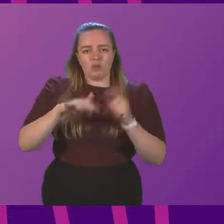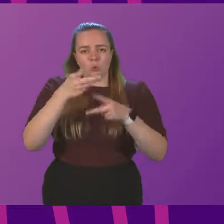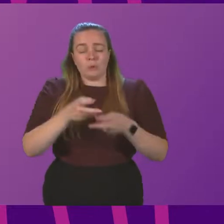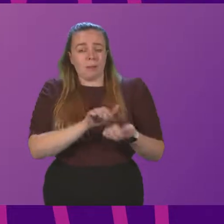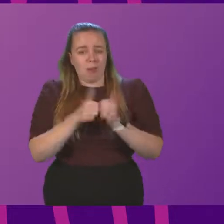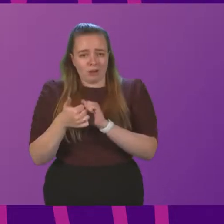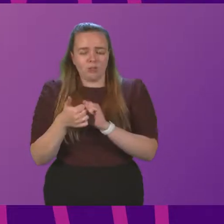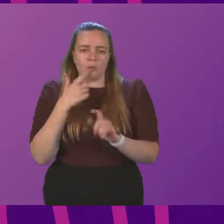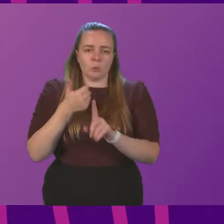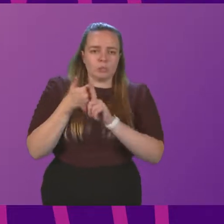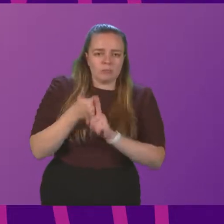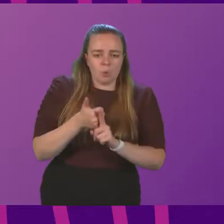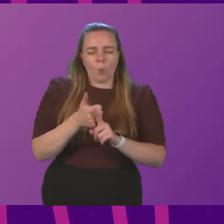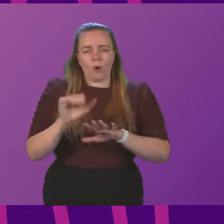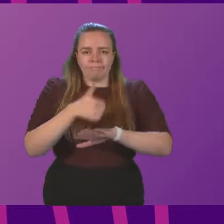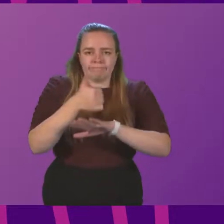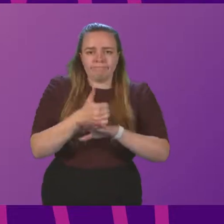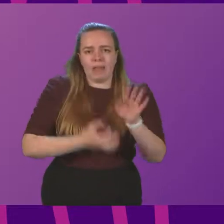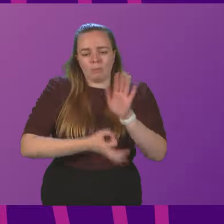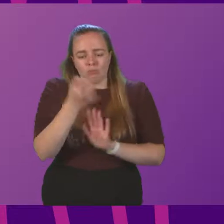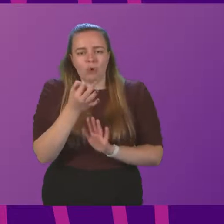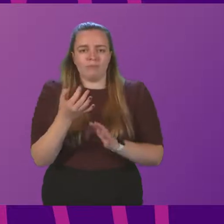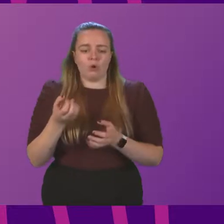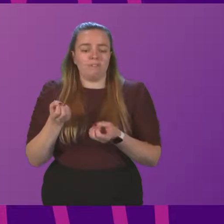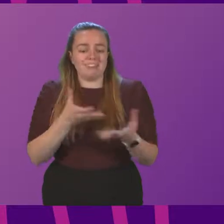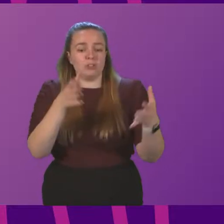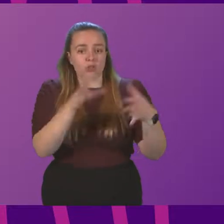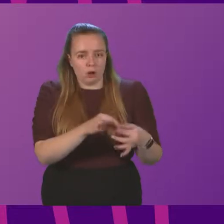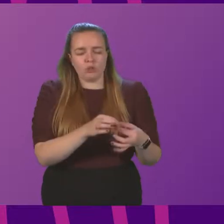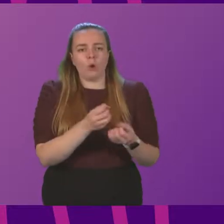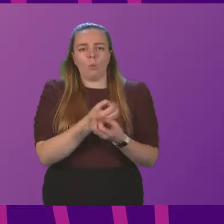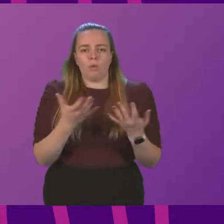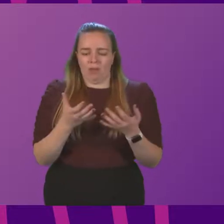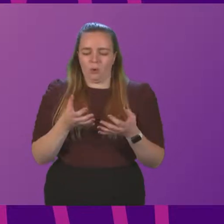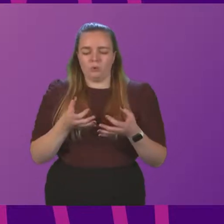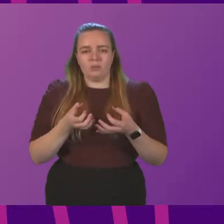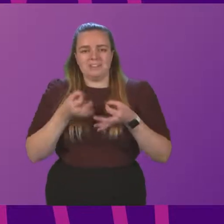to support and implement improvements. A discharge without delay improvement programme is rolling out